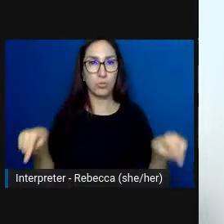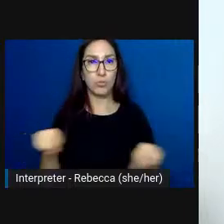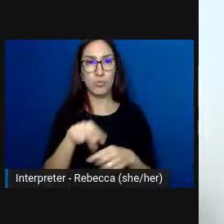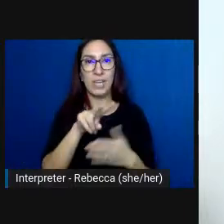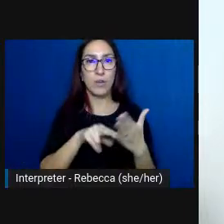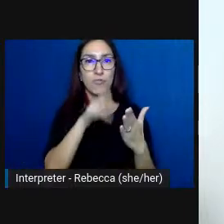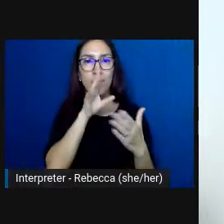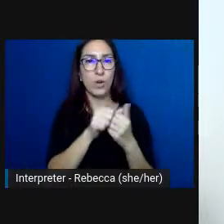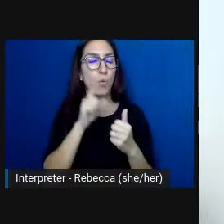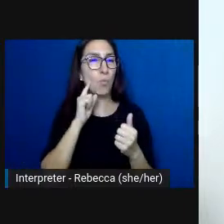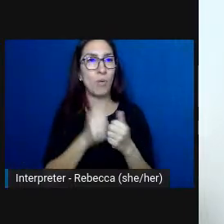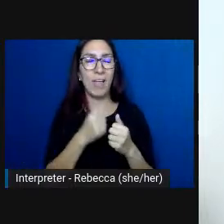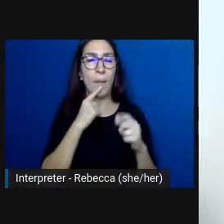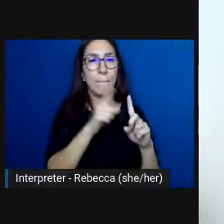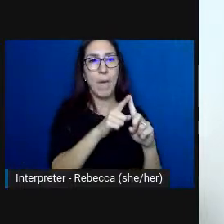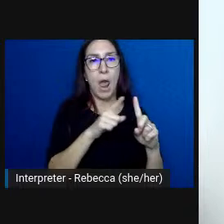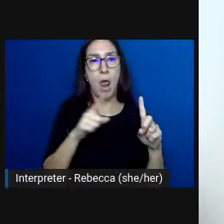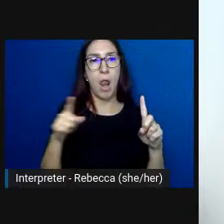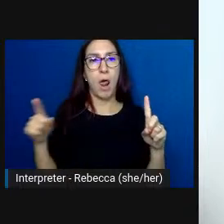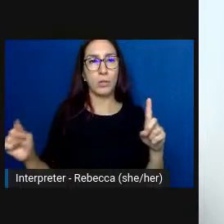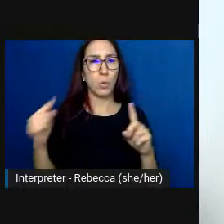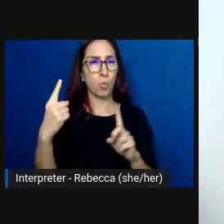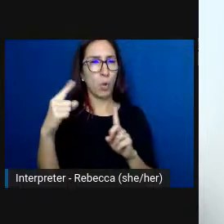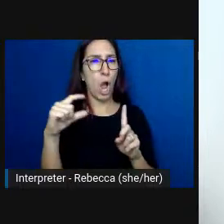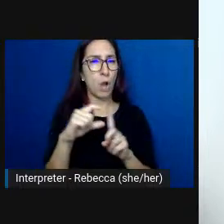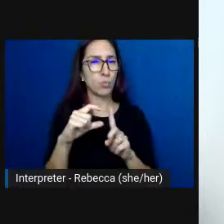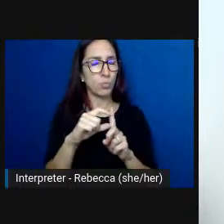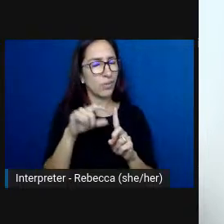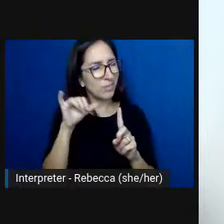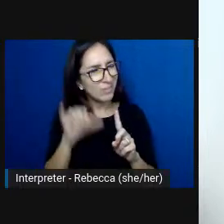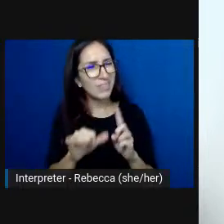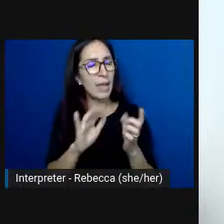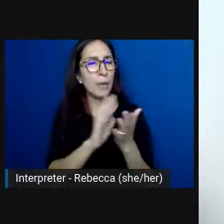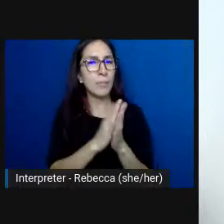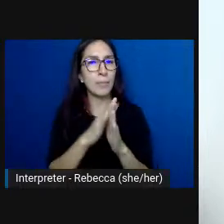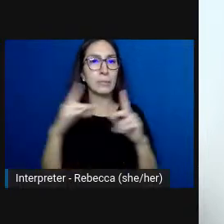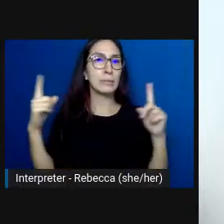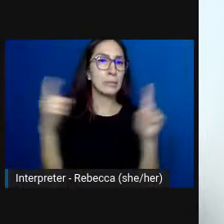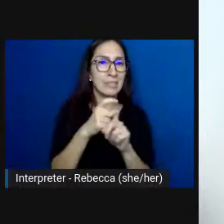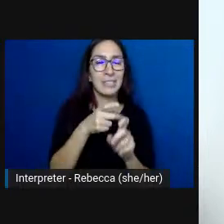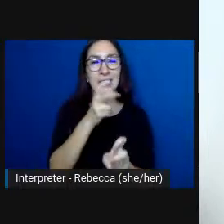Do not use all caps. Some screen readers can interpret